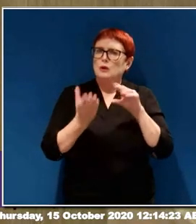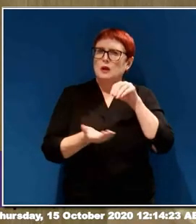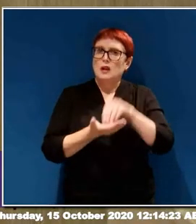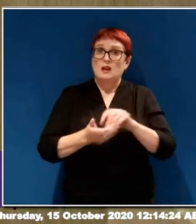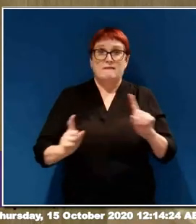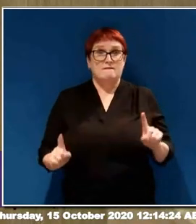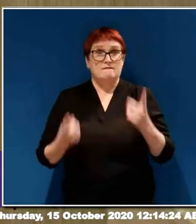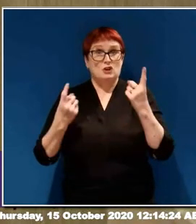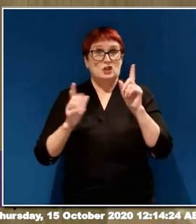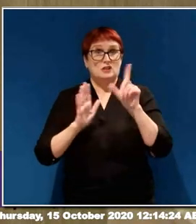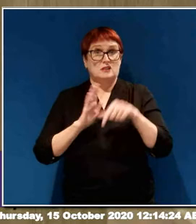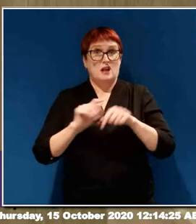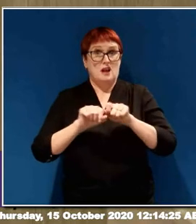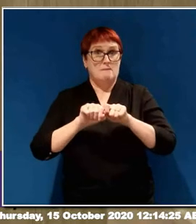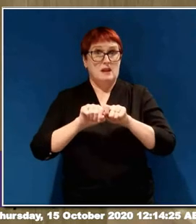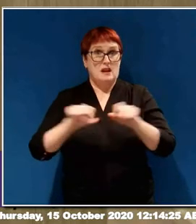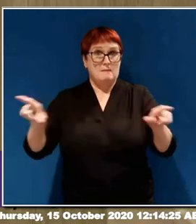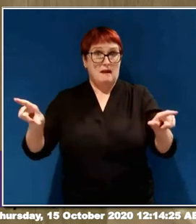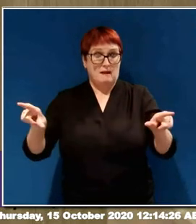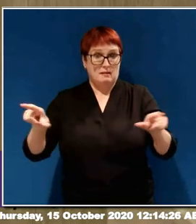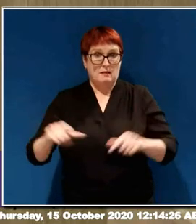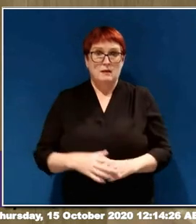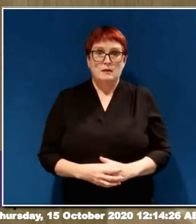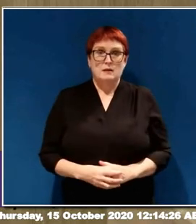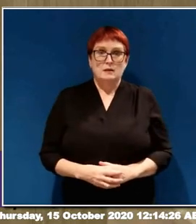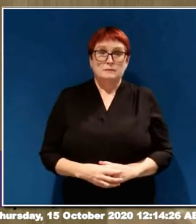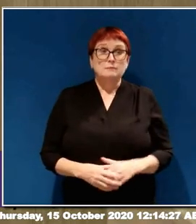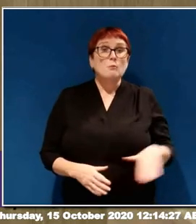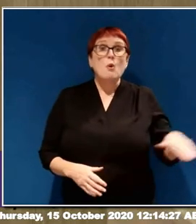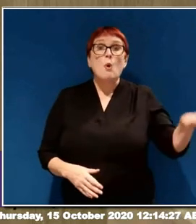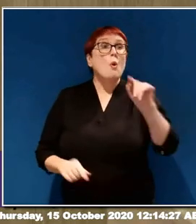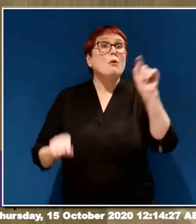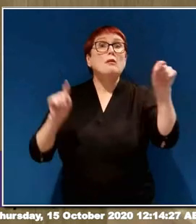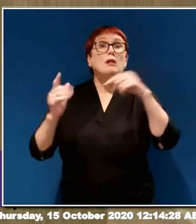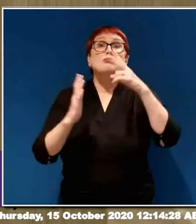I can't guarantee you that everybody reads every bit of that or clicks on every link.